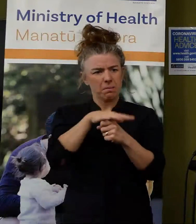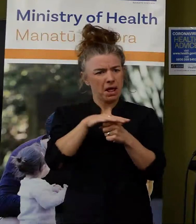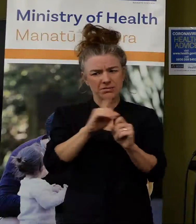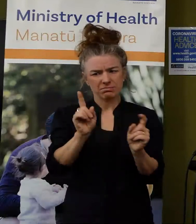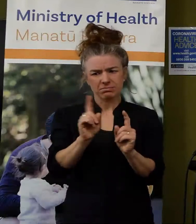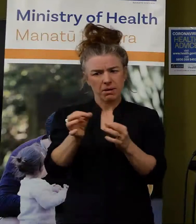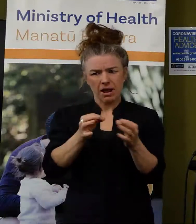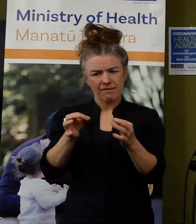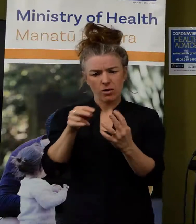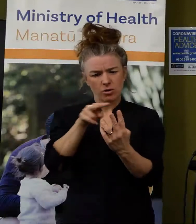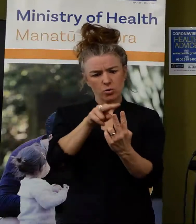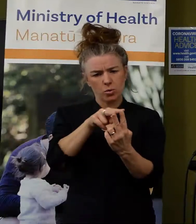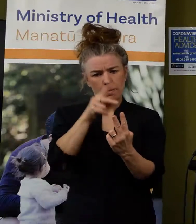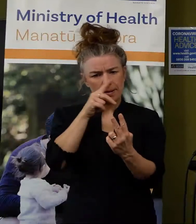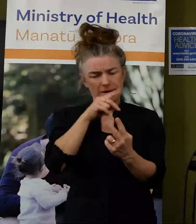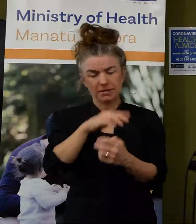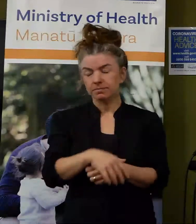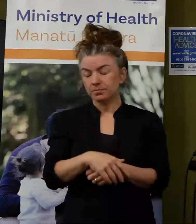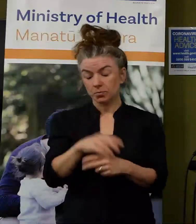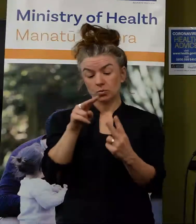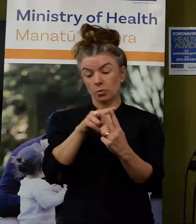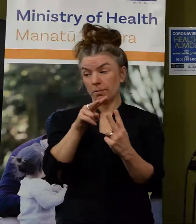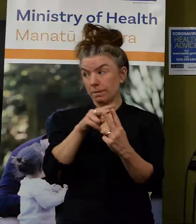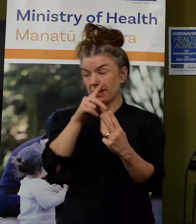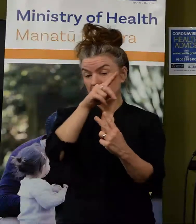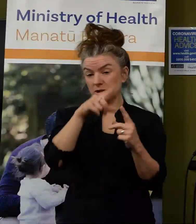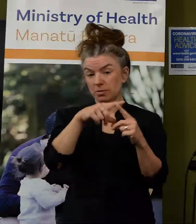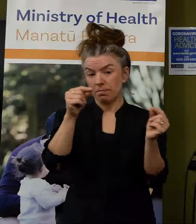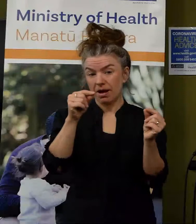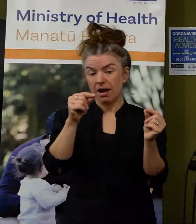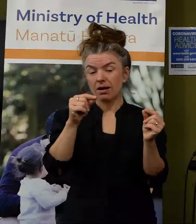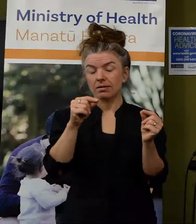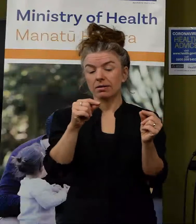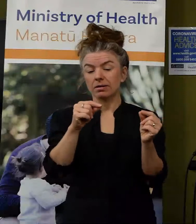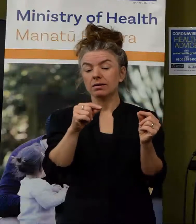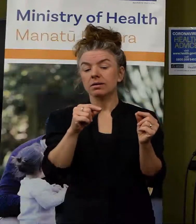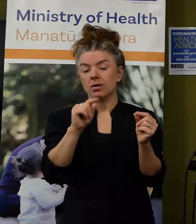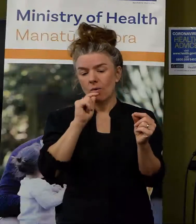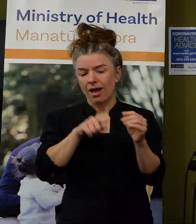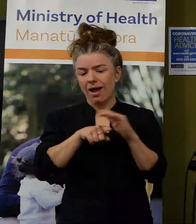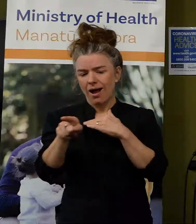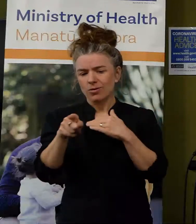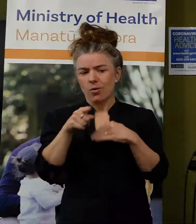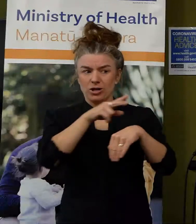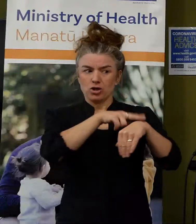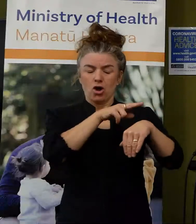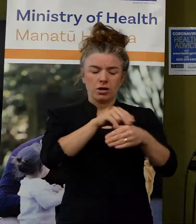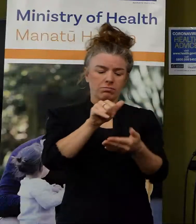So those people will be discharged when the clinicians looking after them determine they're well.